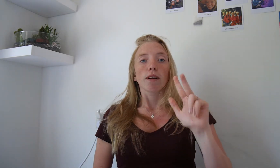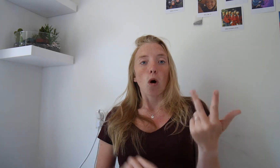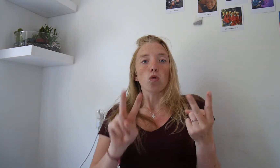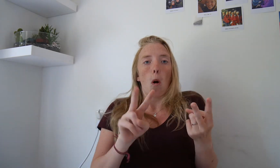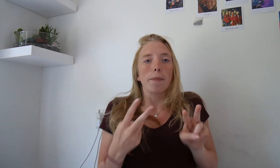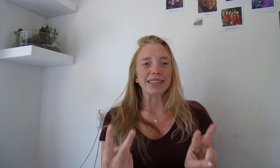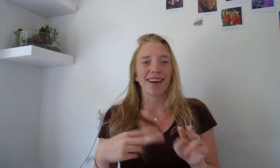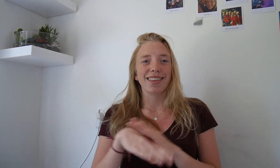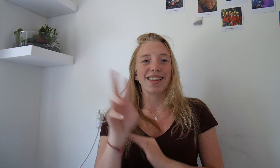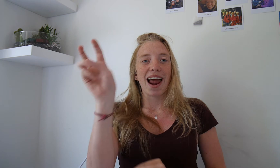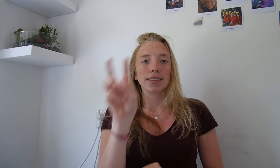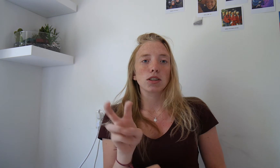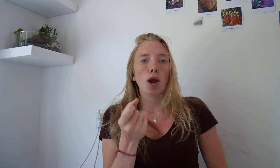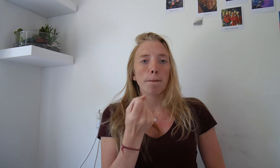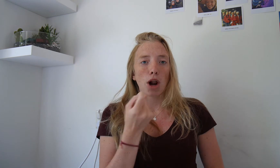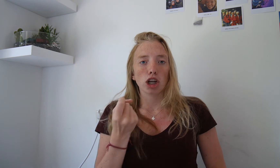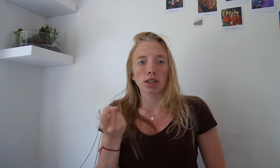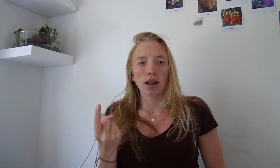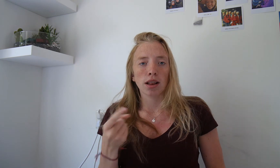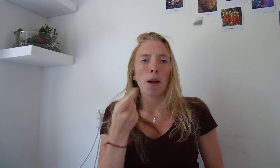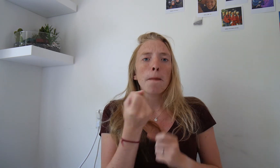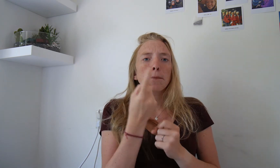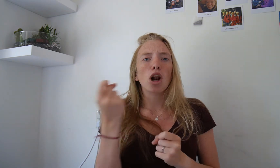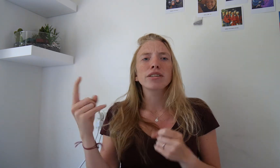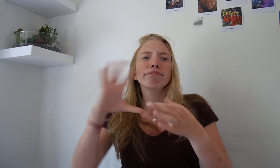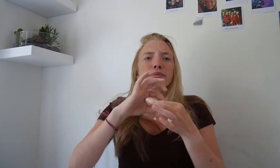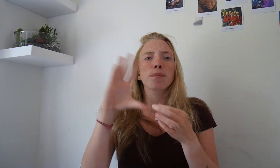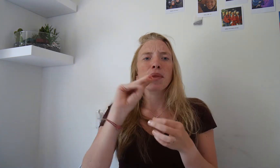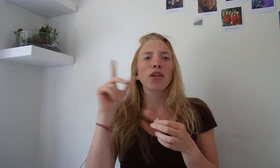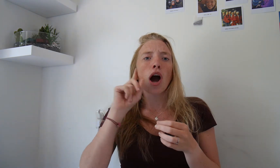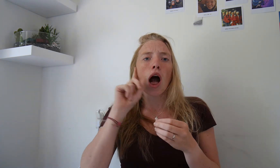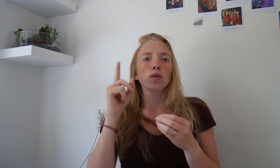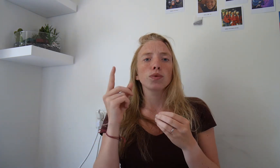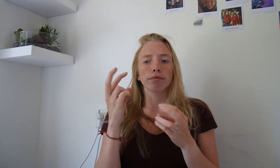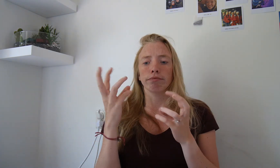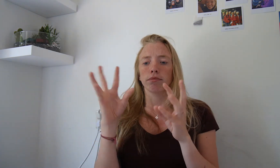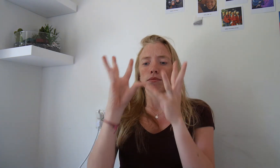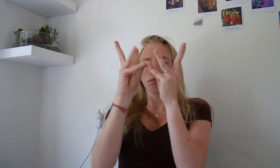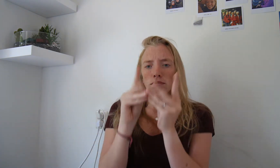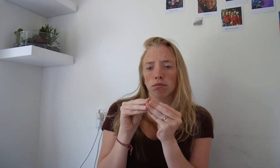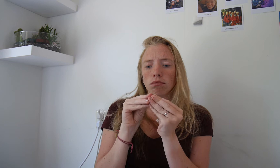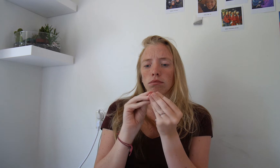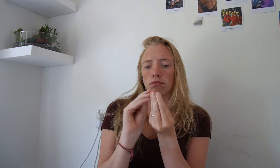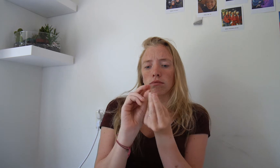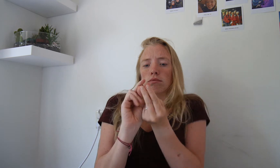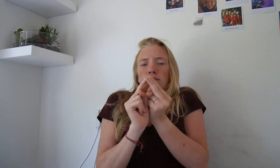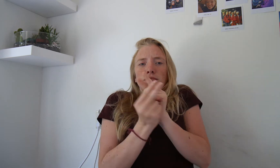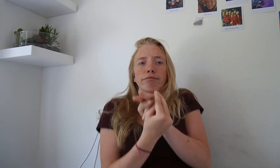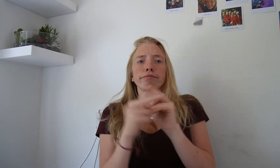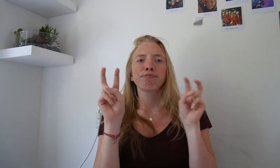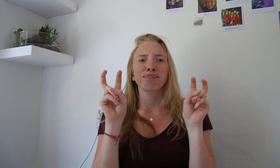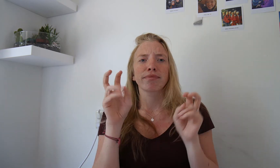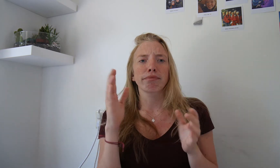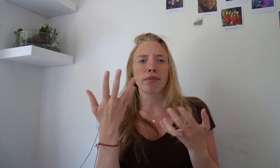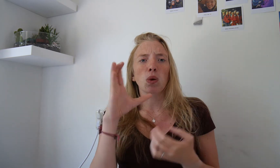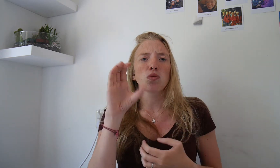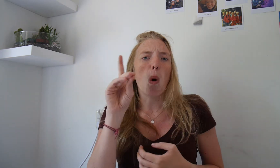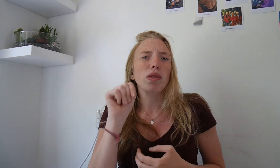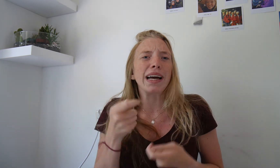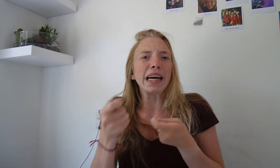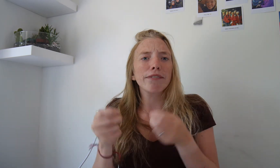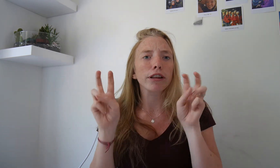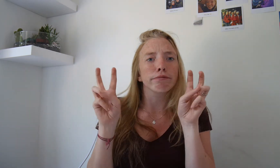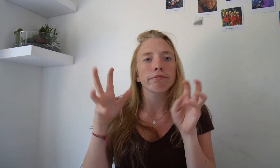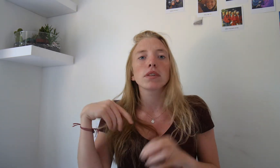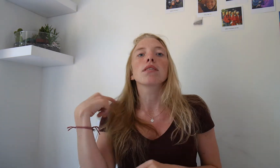The sounds are turned into electric pulses, which are turned into a sort of code.